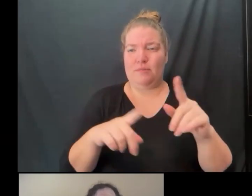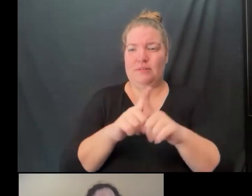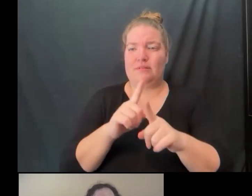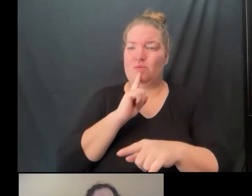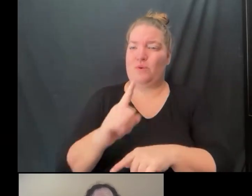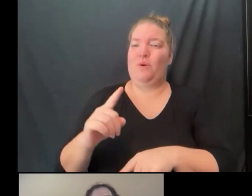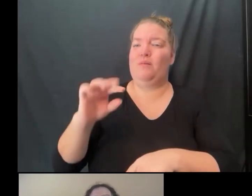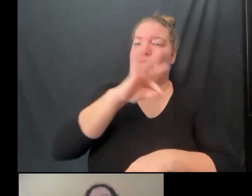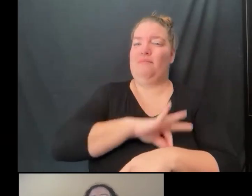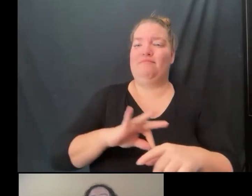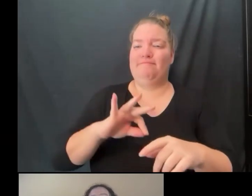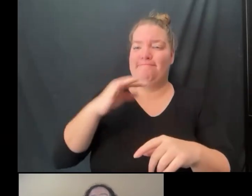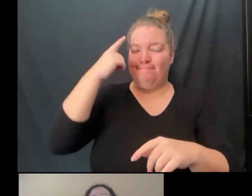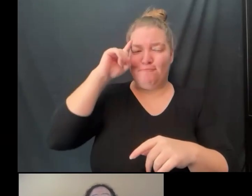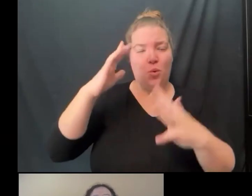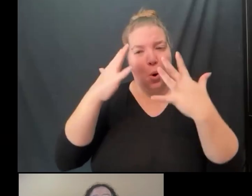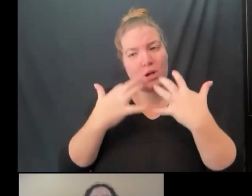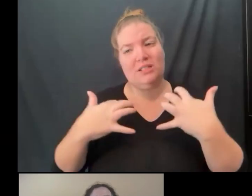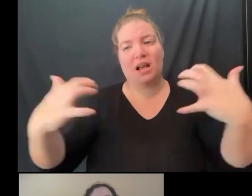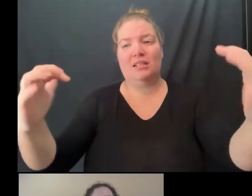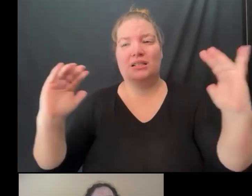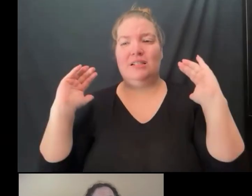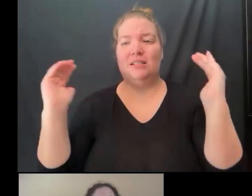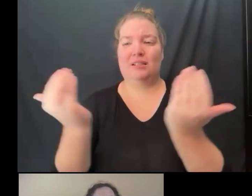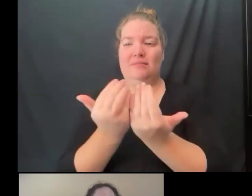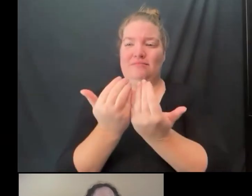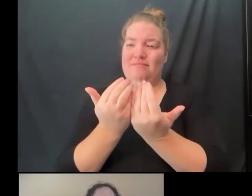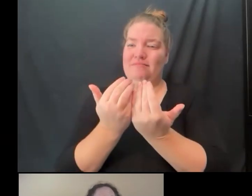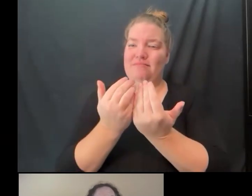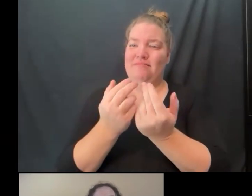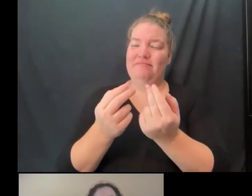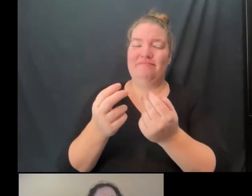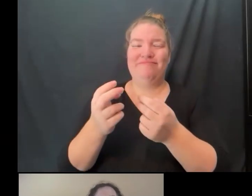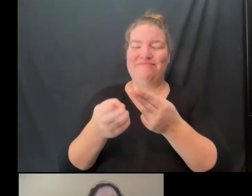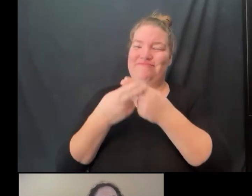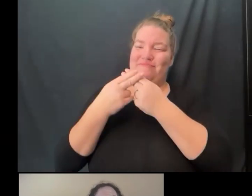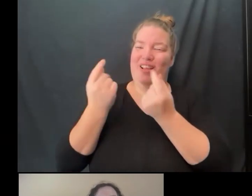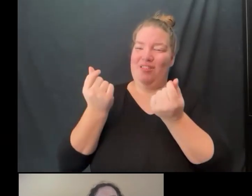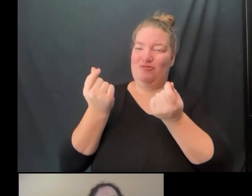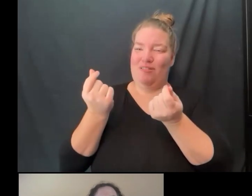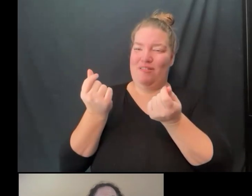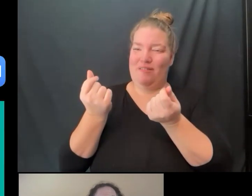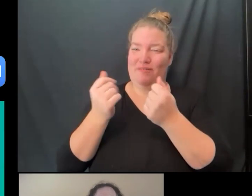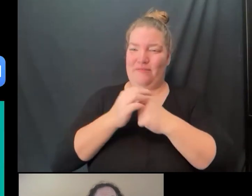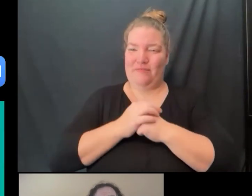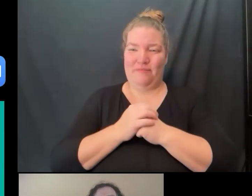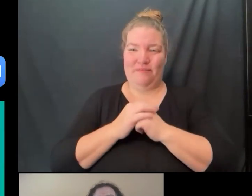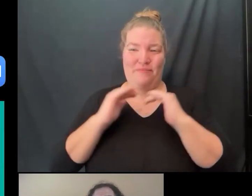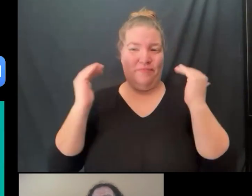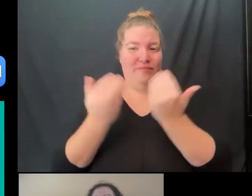costs and almost always without trade-off. First, though, I'd like to start off with the ground